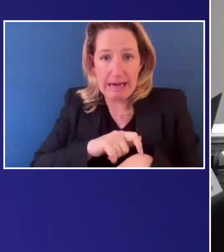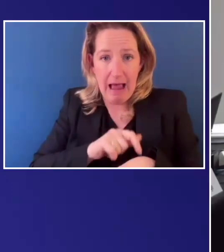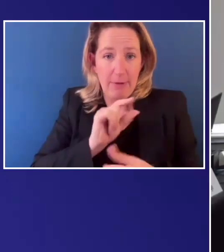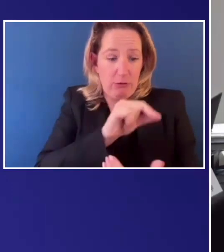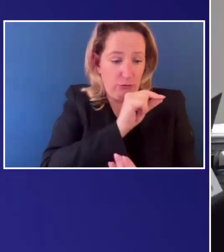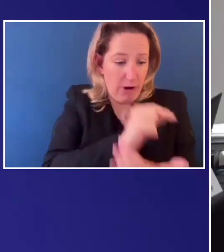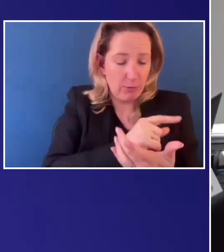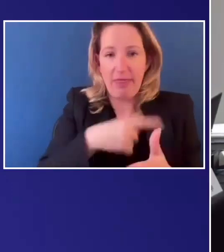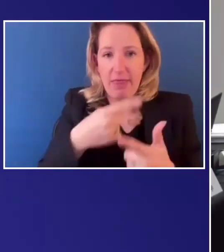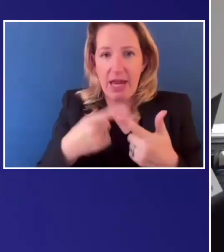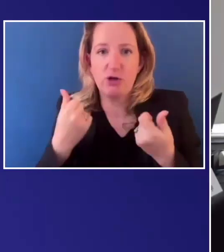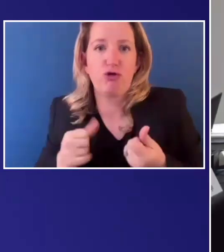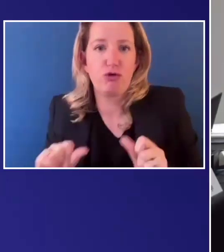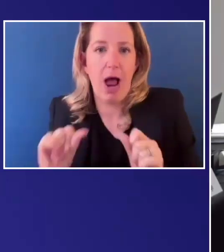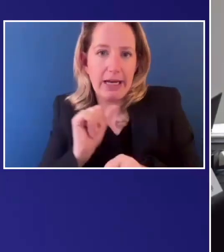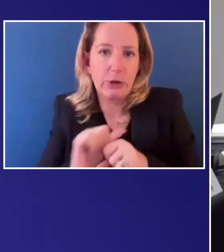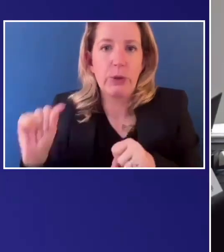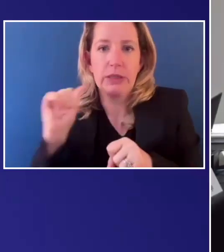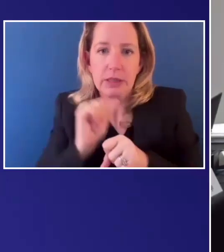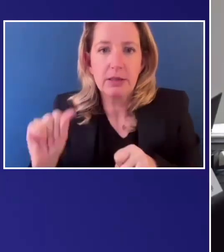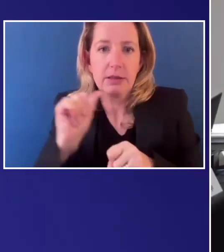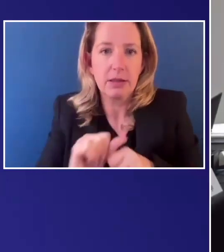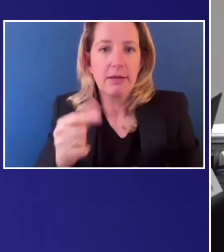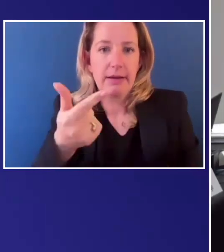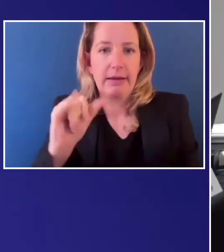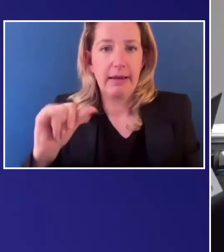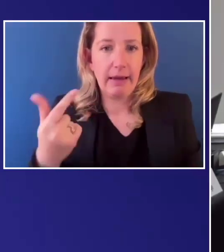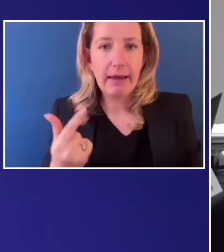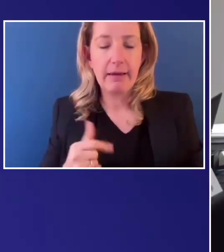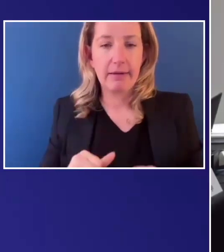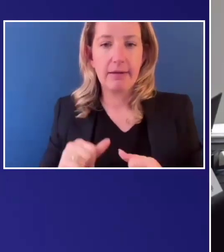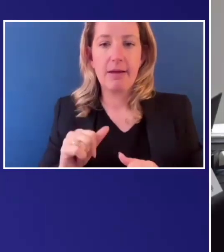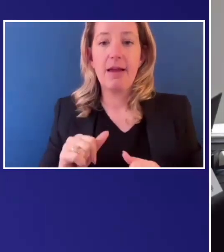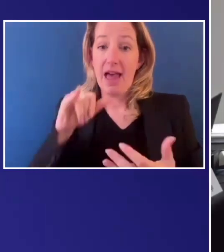and I'm just going to preview because this is going to be a conversation when we get to the appeal conversation.